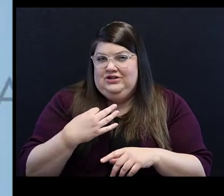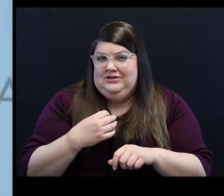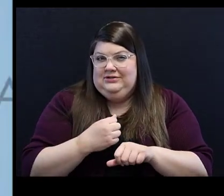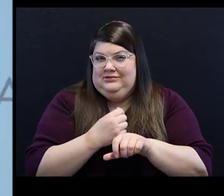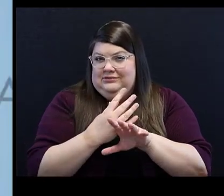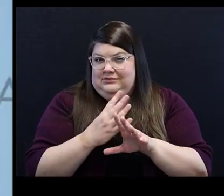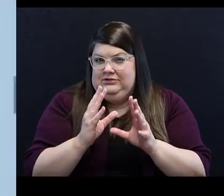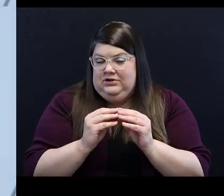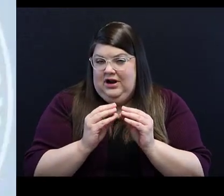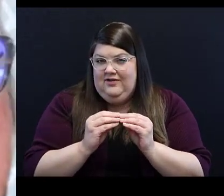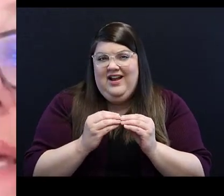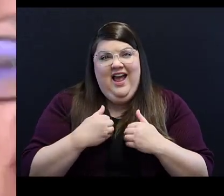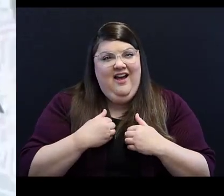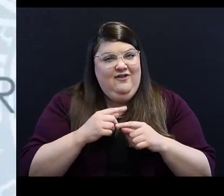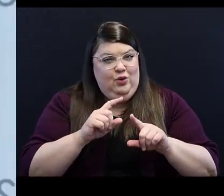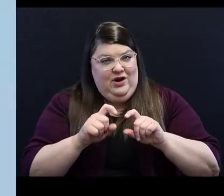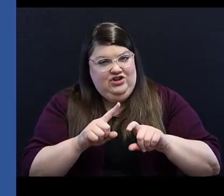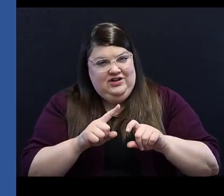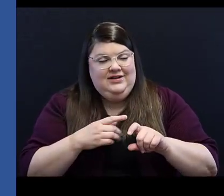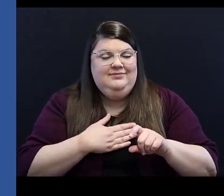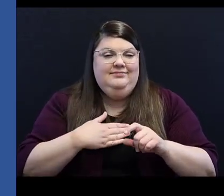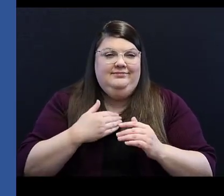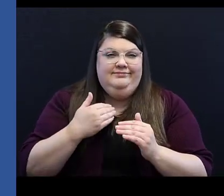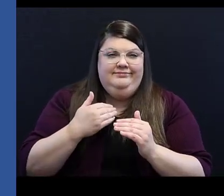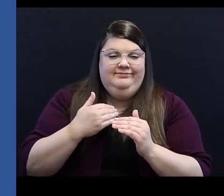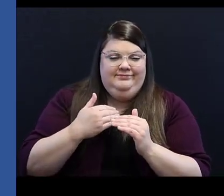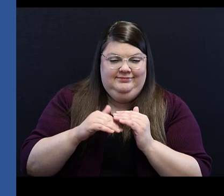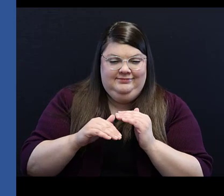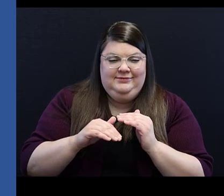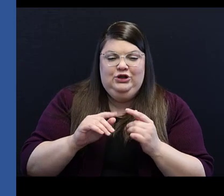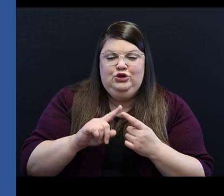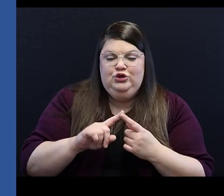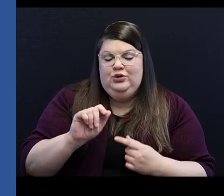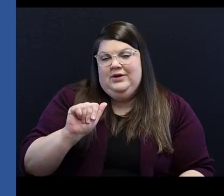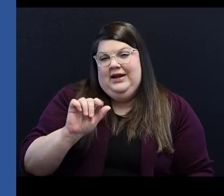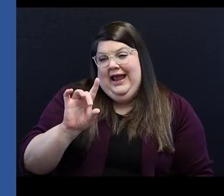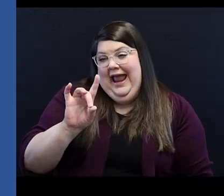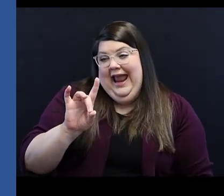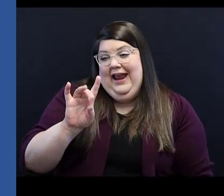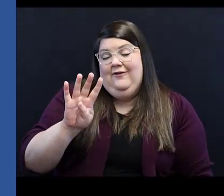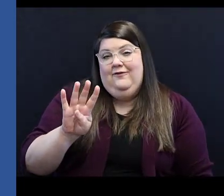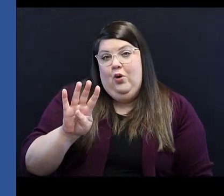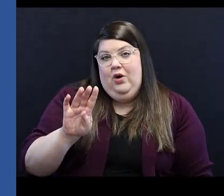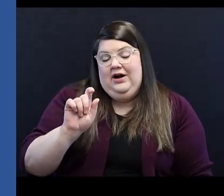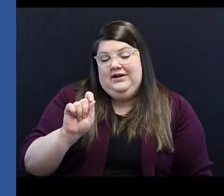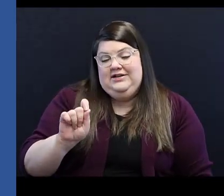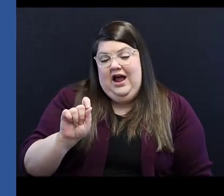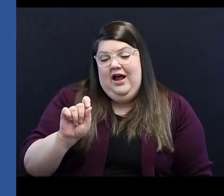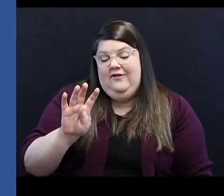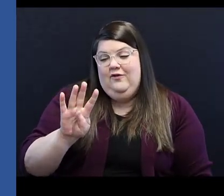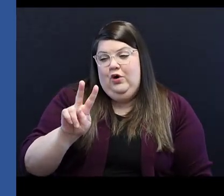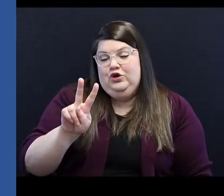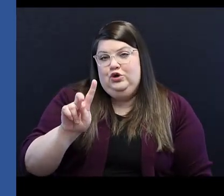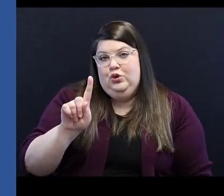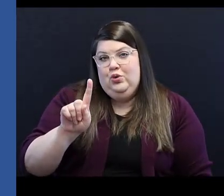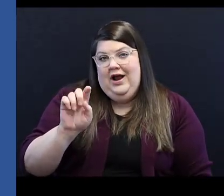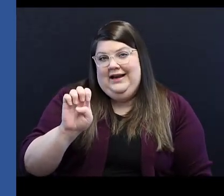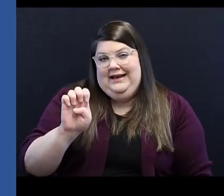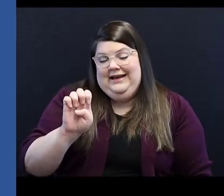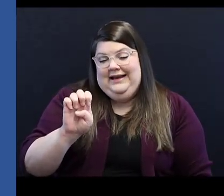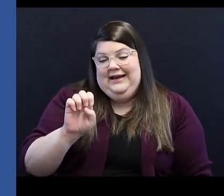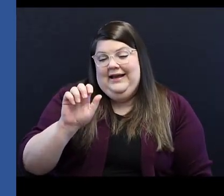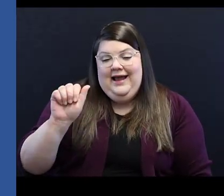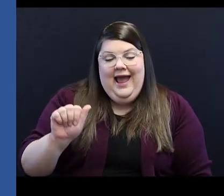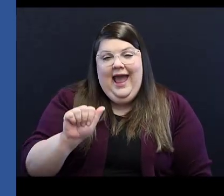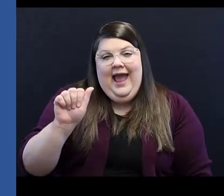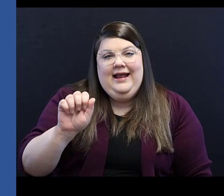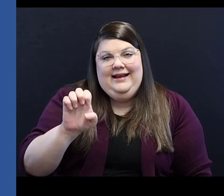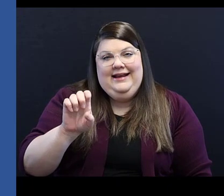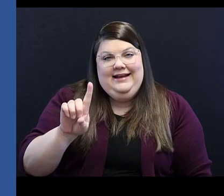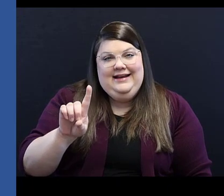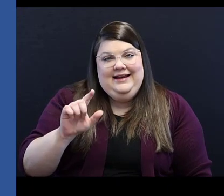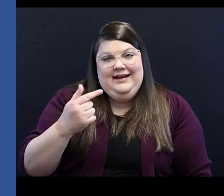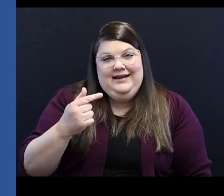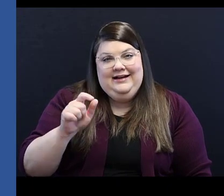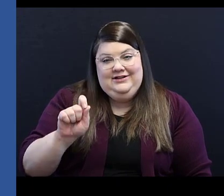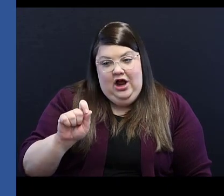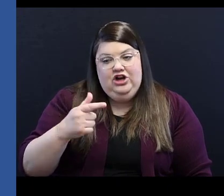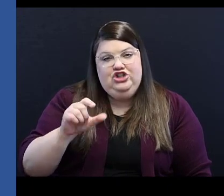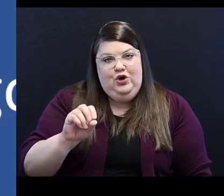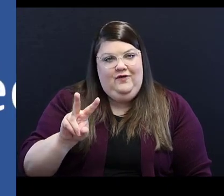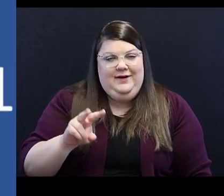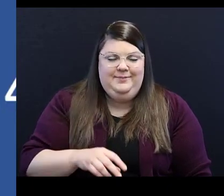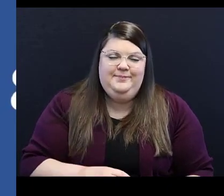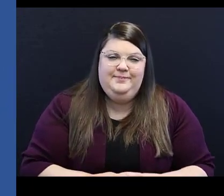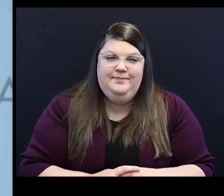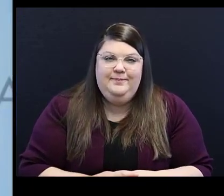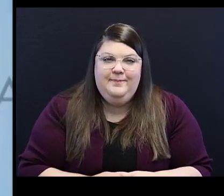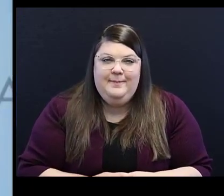application process, send those questions to 84.421e@ed.gov.